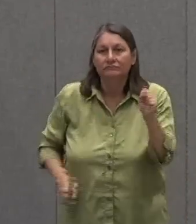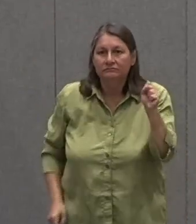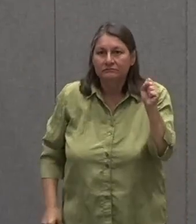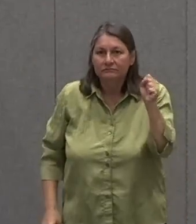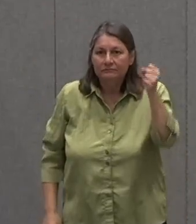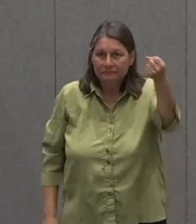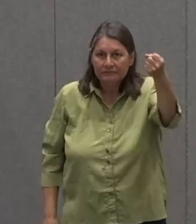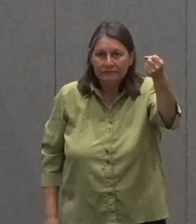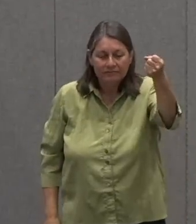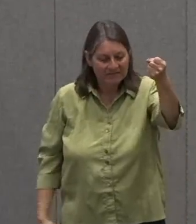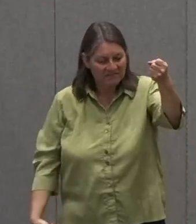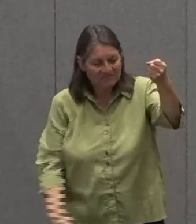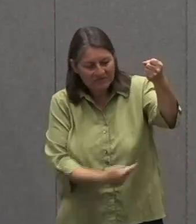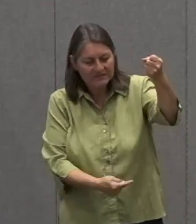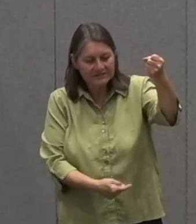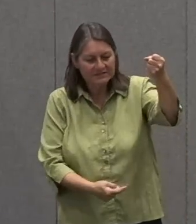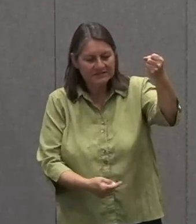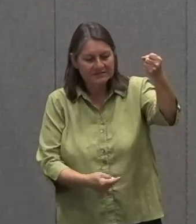"With this spear, I will test you.